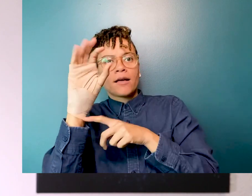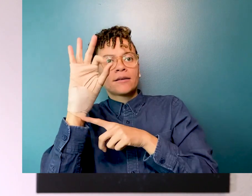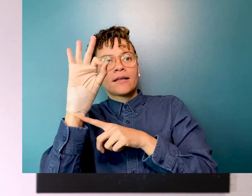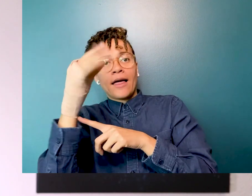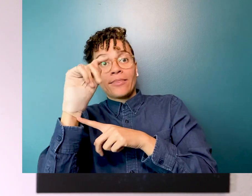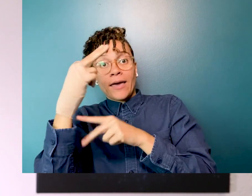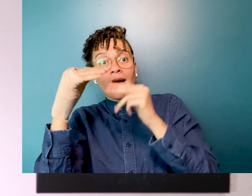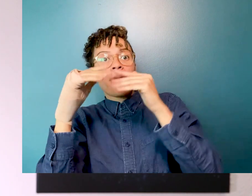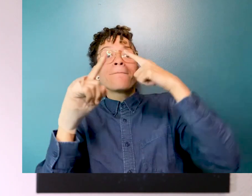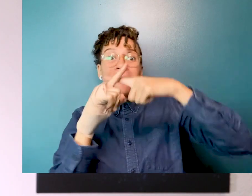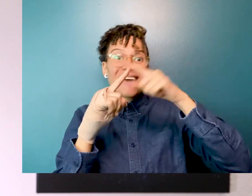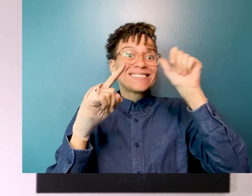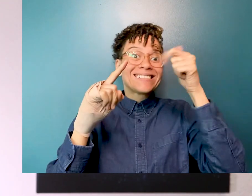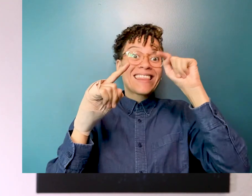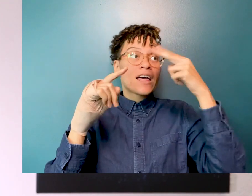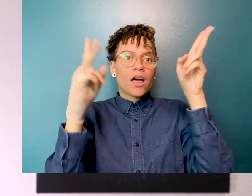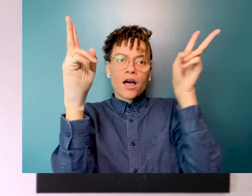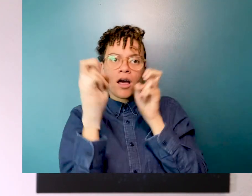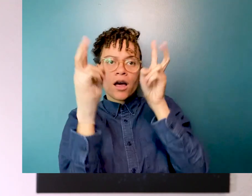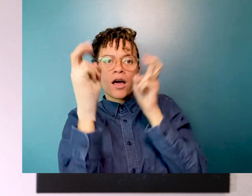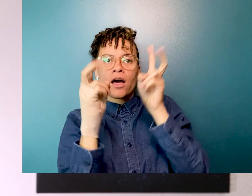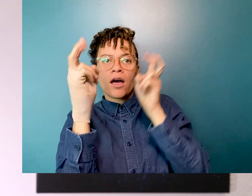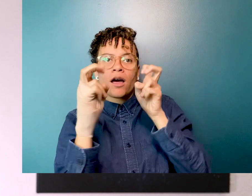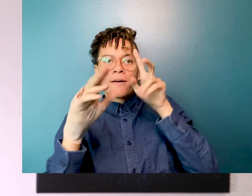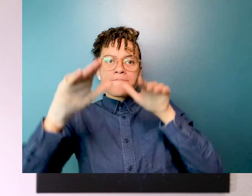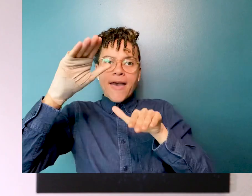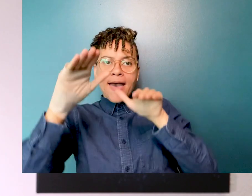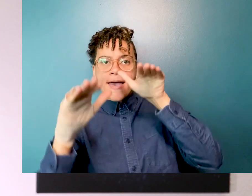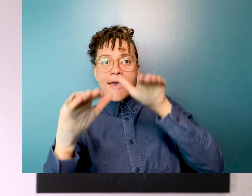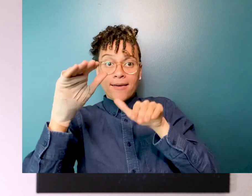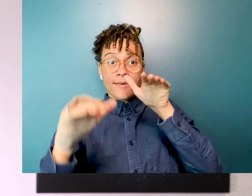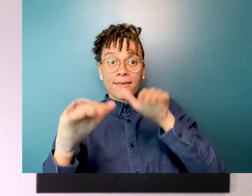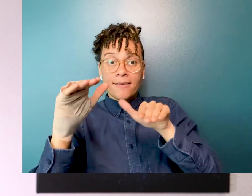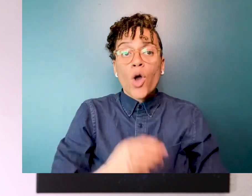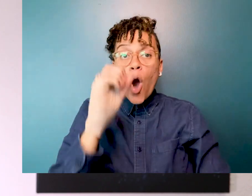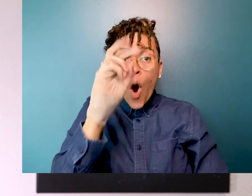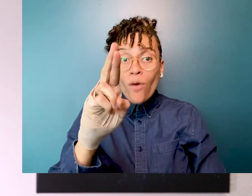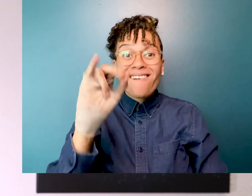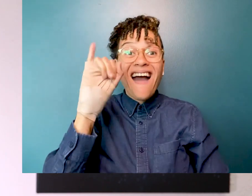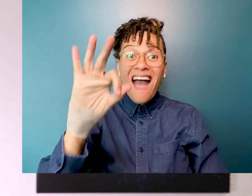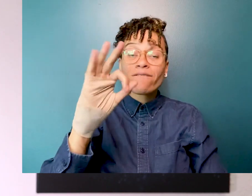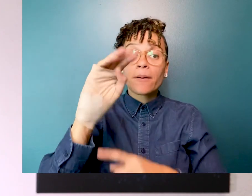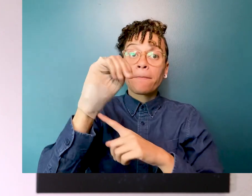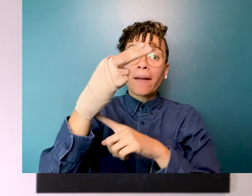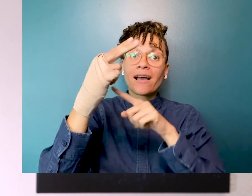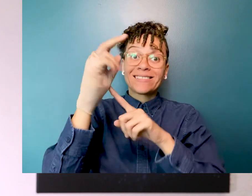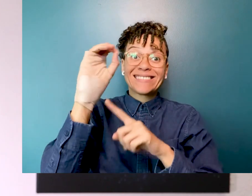to import and it's going to double up on significations from both the ninth house and the 10th house,